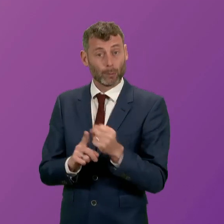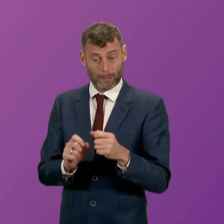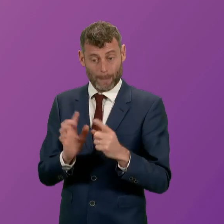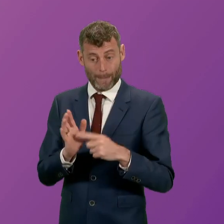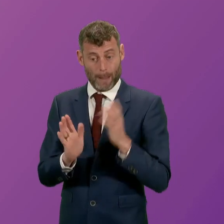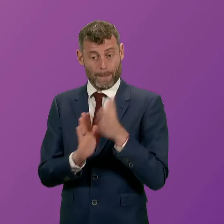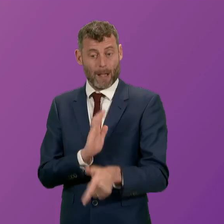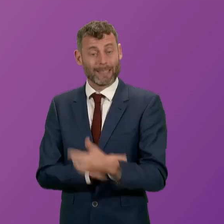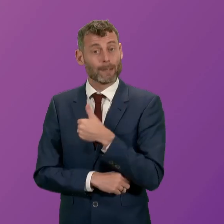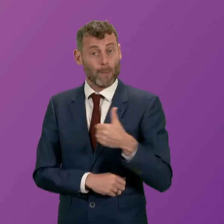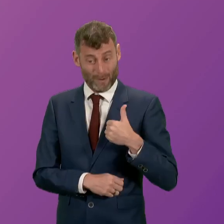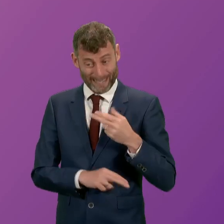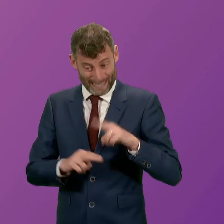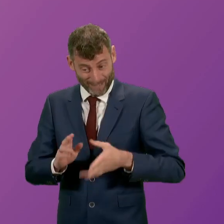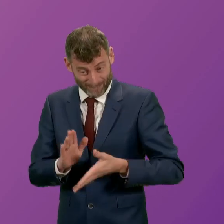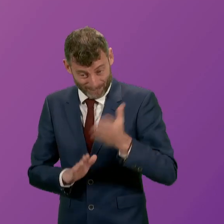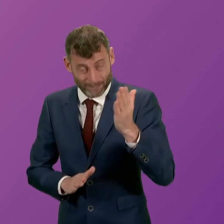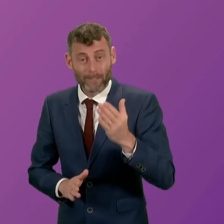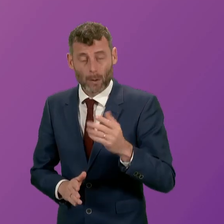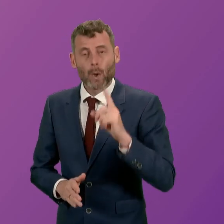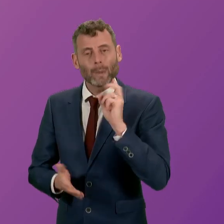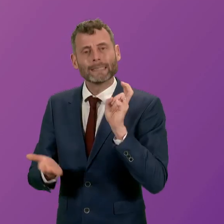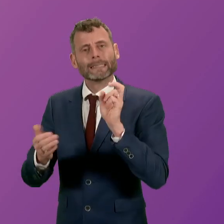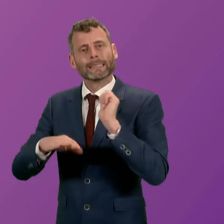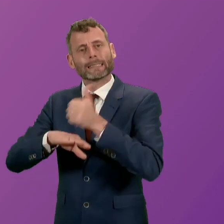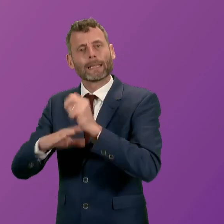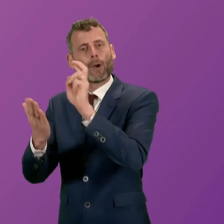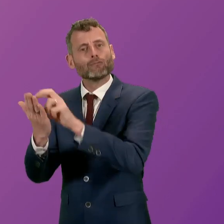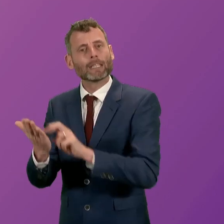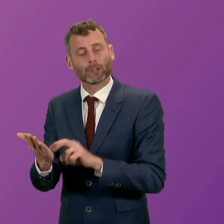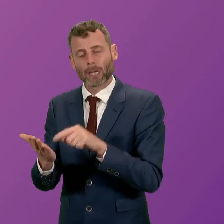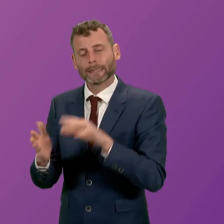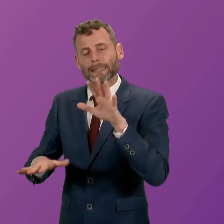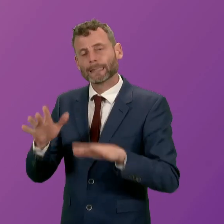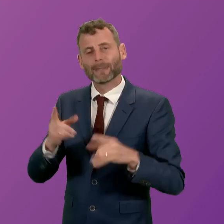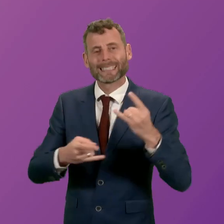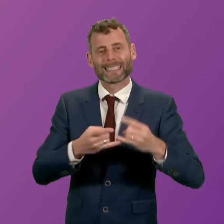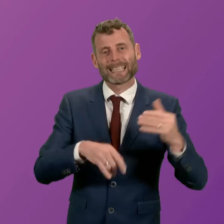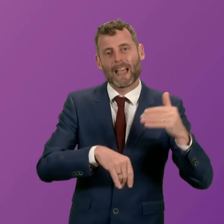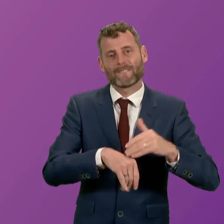create a domestic abuse register, similar to the sex offenders register, to act as a deterrent and